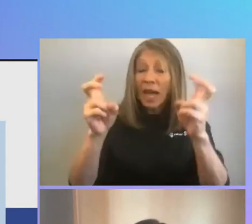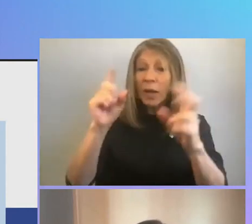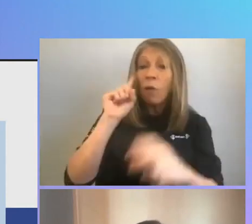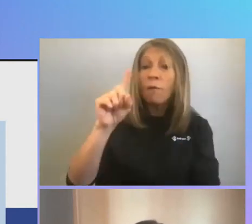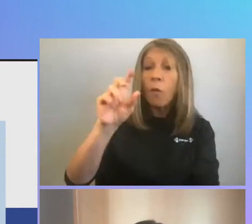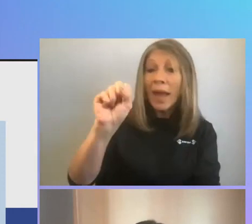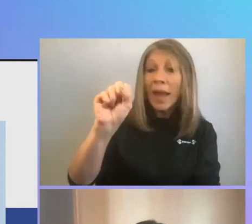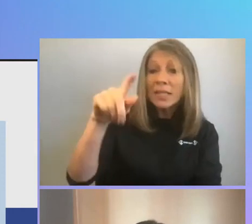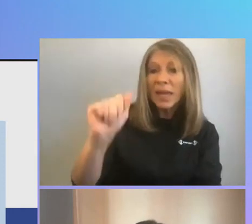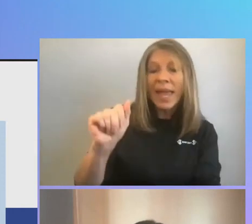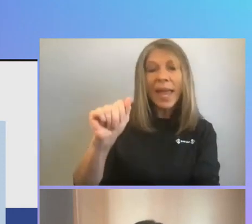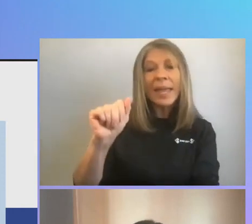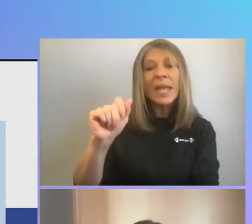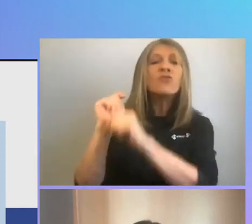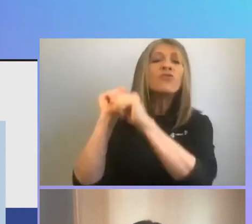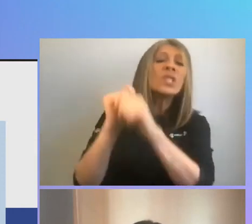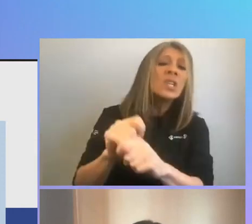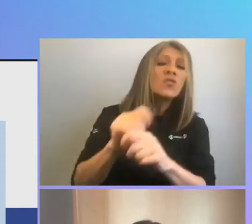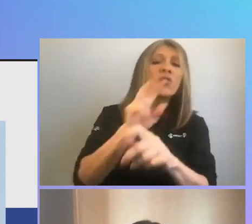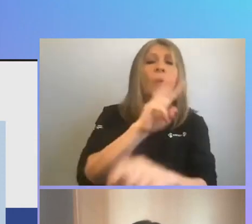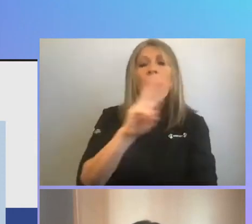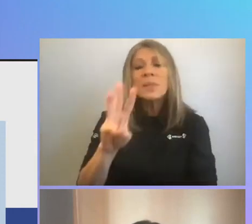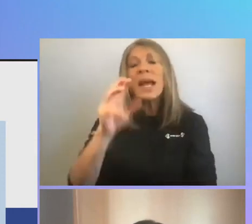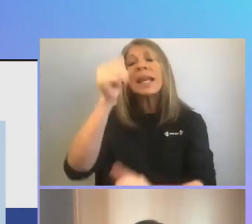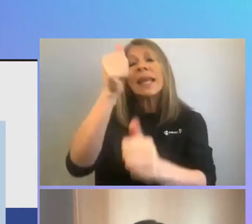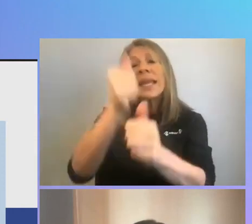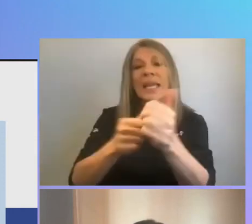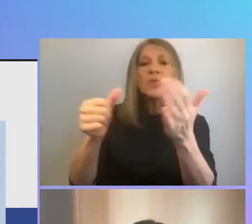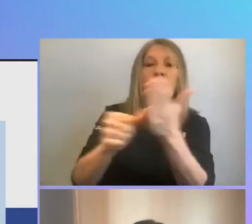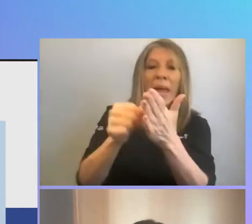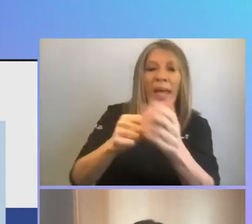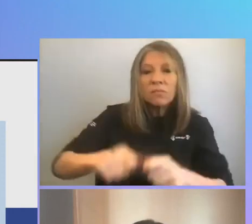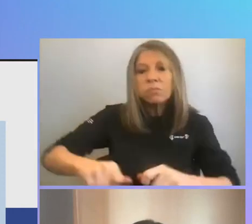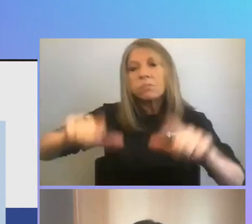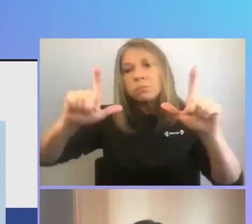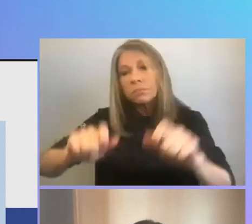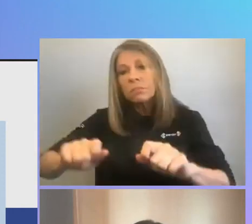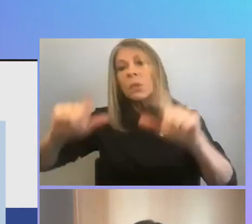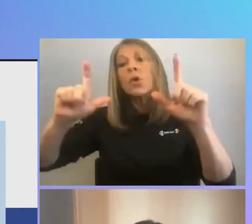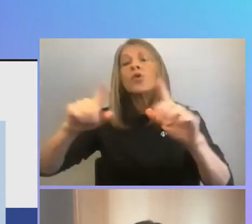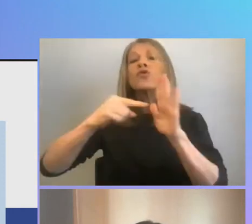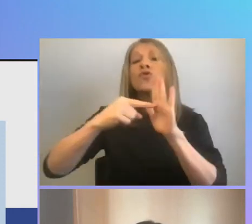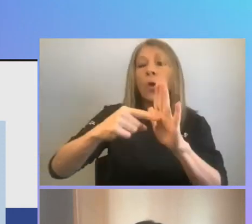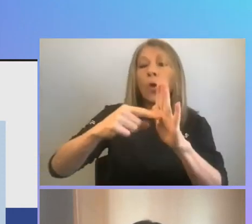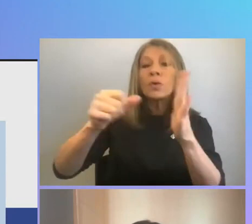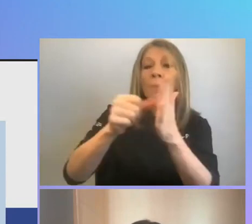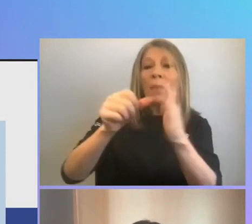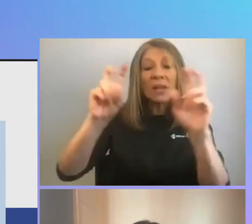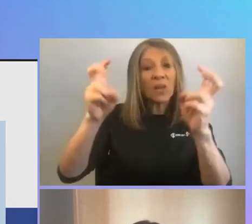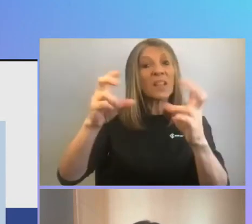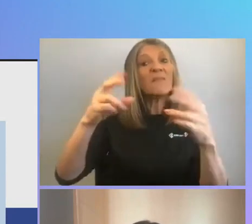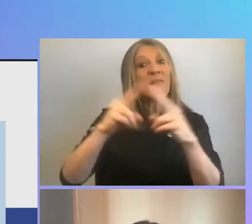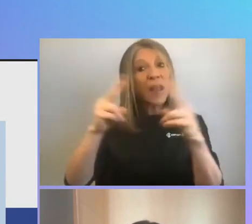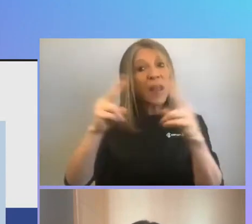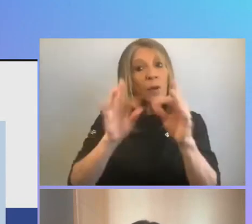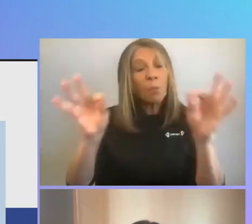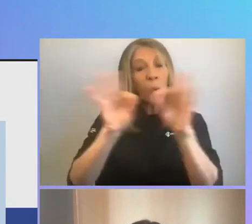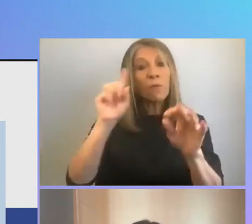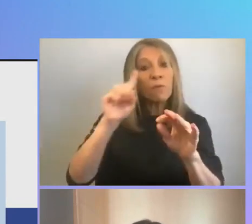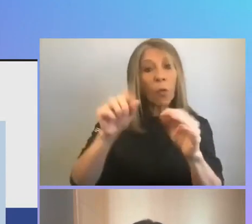websites. Each page reload updates the page title, which is crucial for assistive technologies to inform users